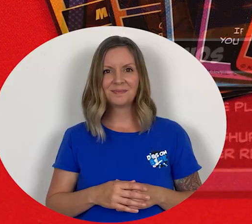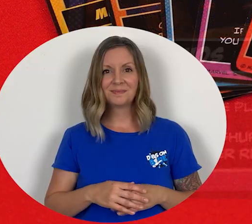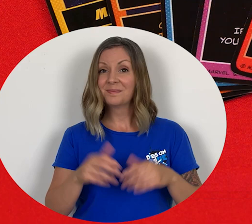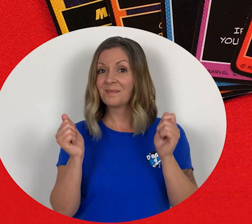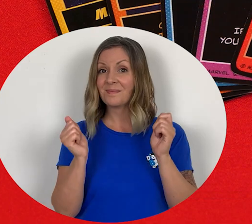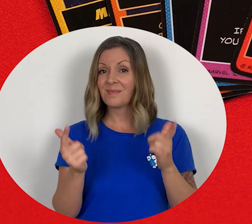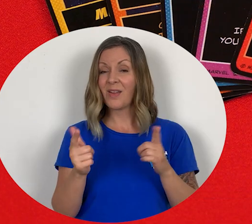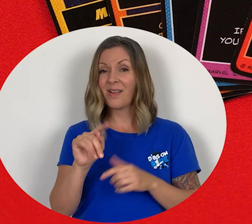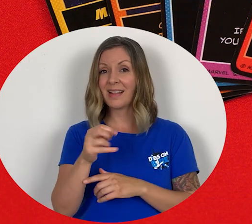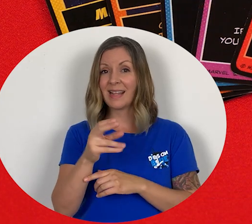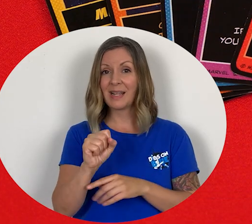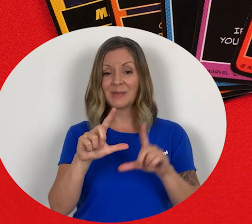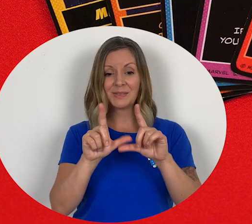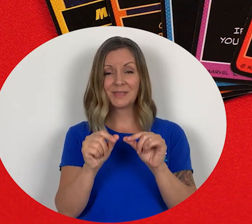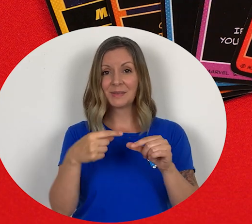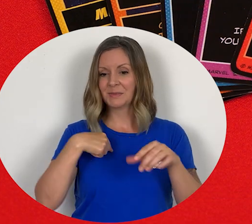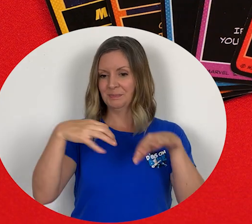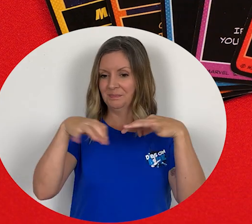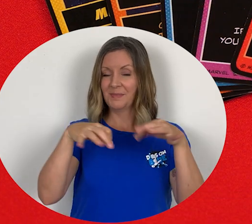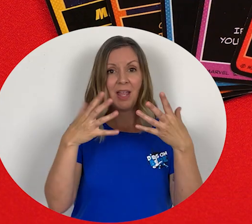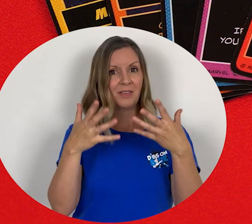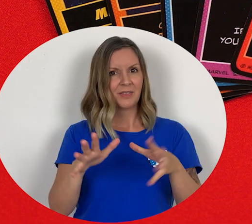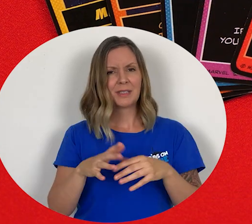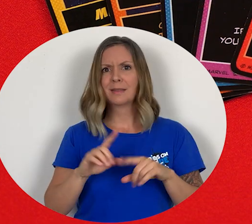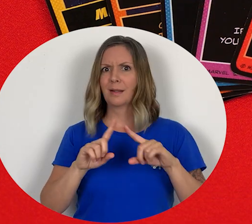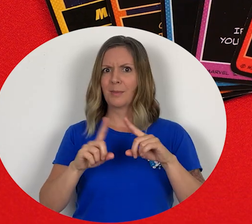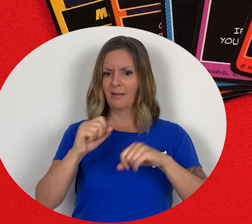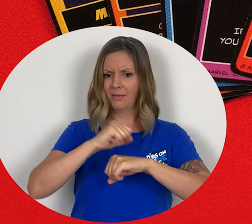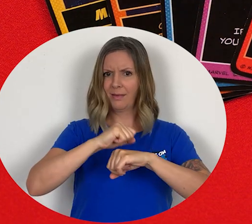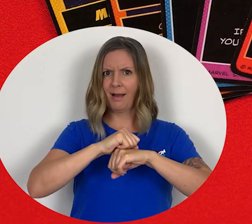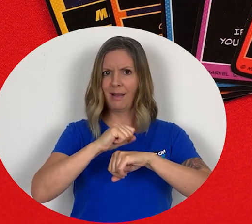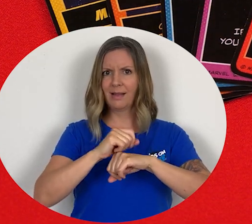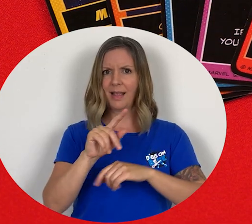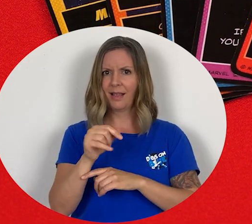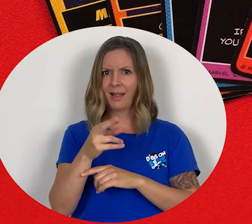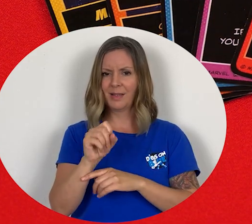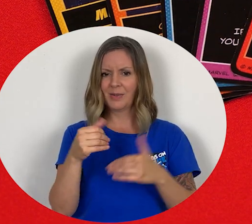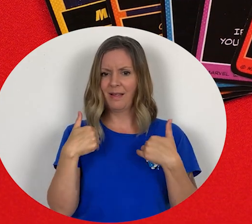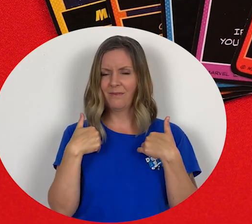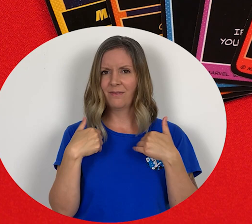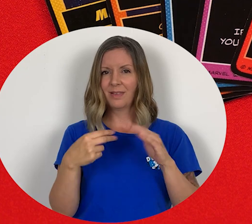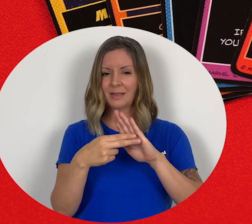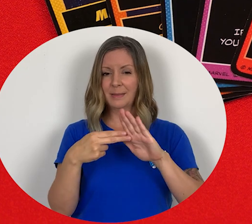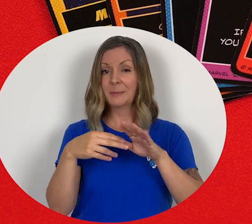With that, we’ve seen all the cards in Thanos’ deck, but notice that the Stones and Thanos